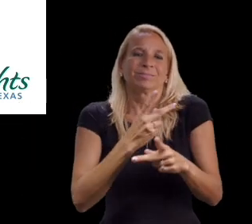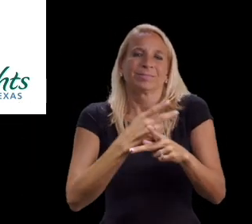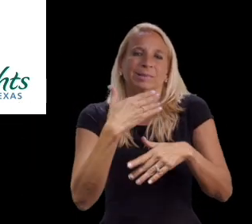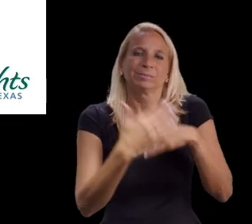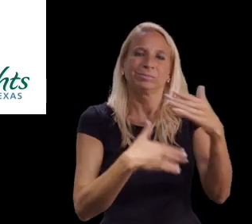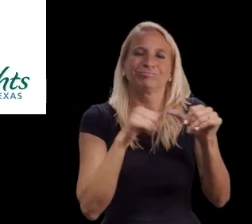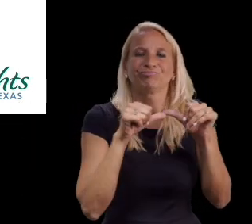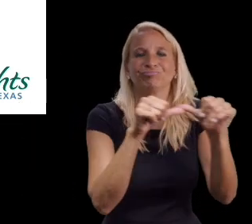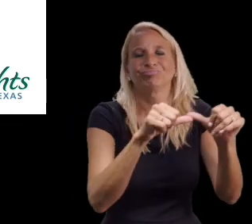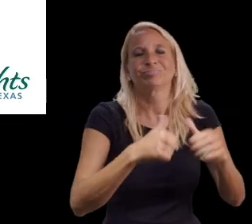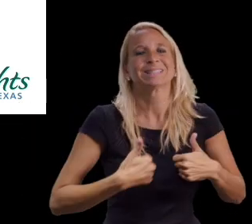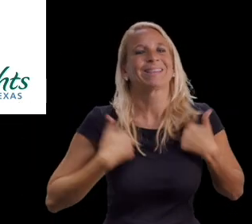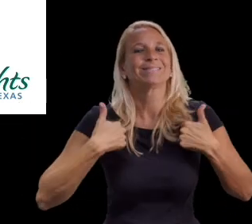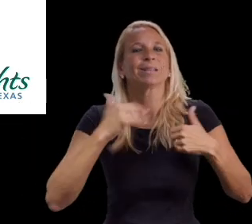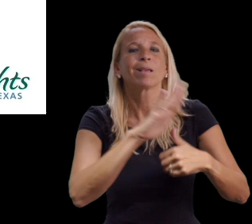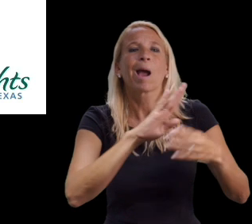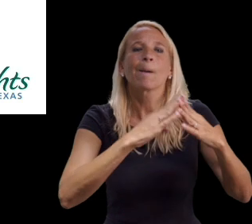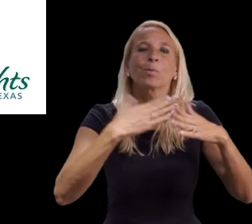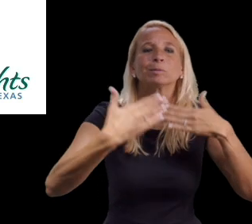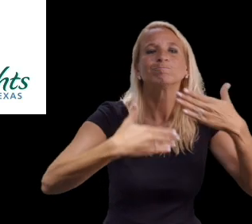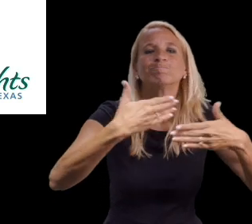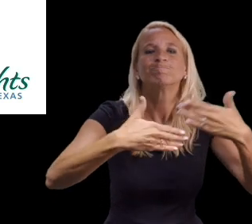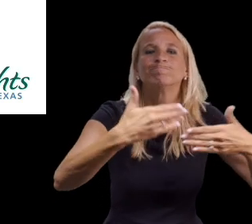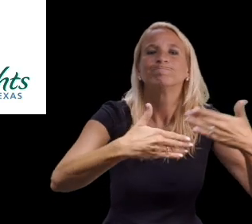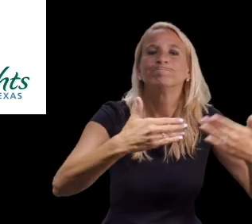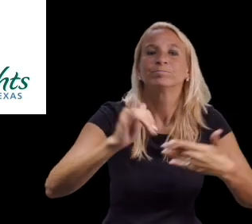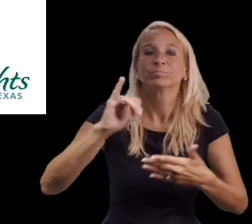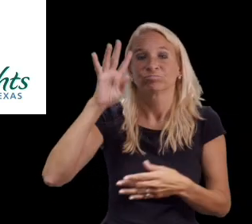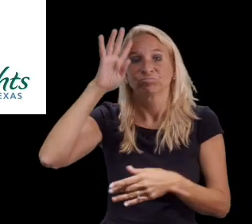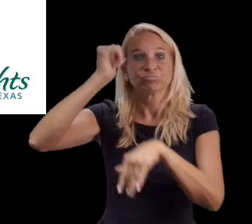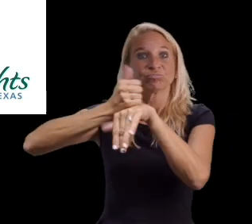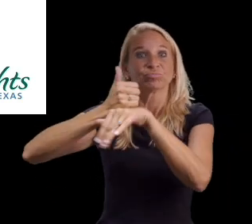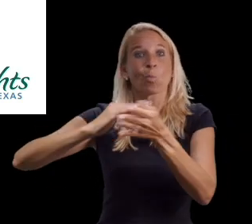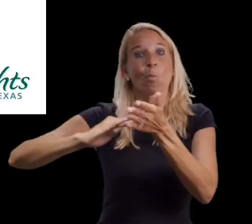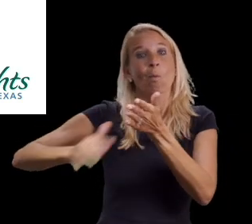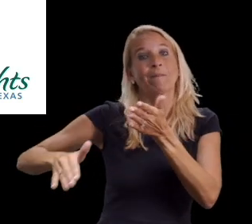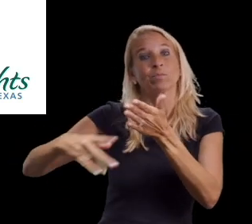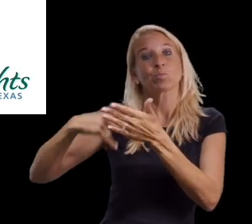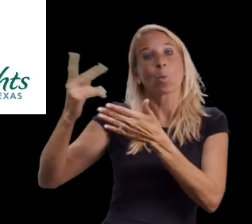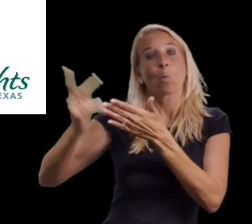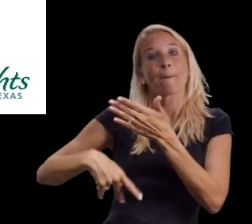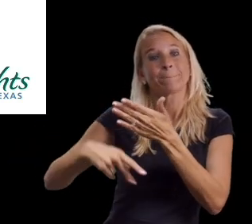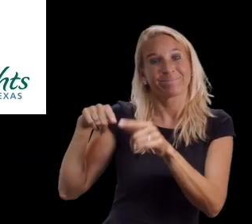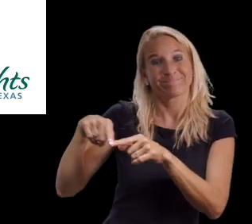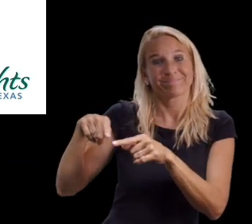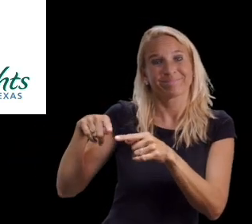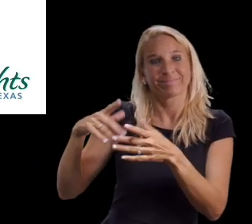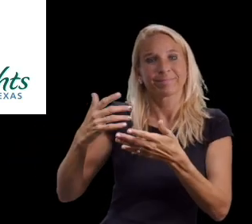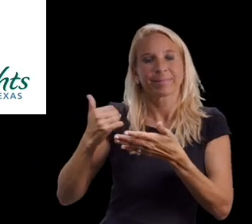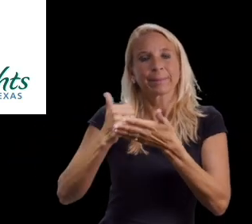to help them to continue to live in their community. Before the creation of waiver programs people had to live